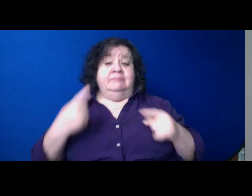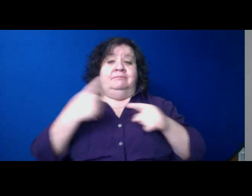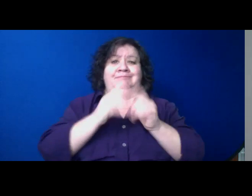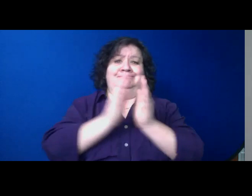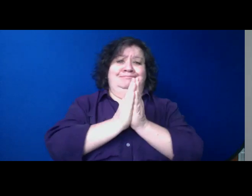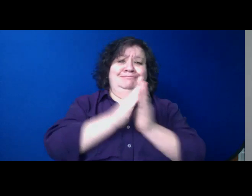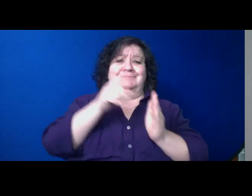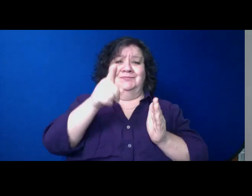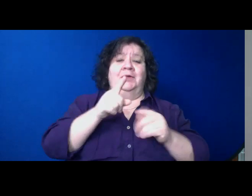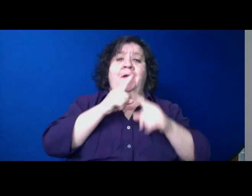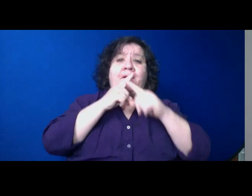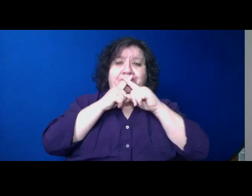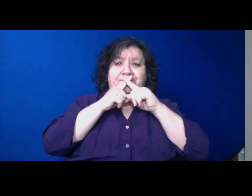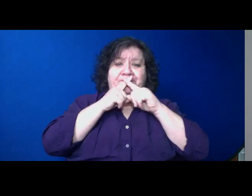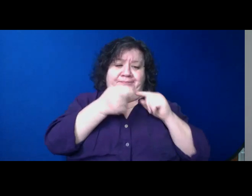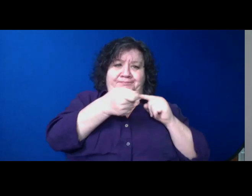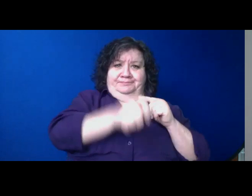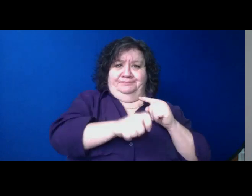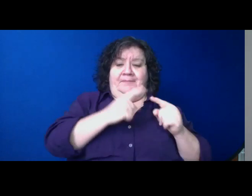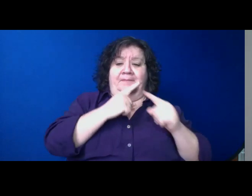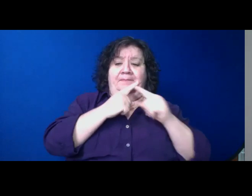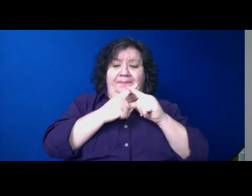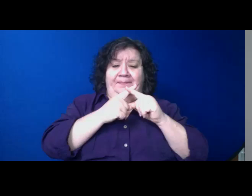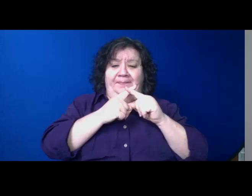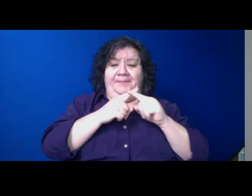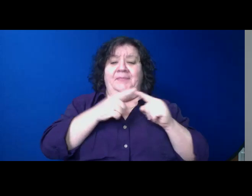but for that purpose we would first need the question to be posted in the chat box